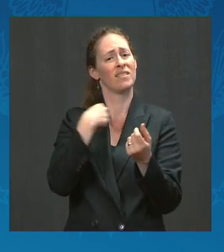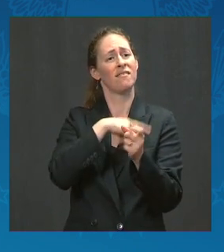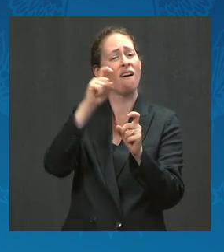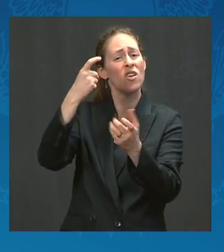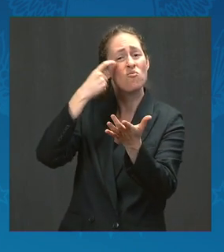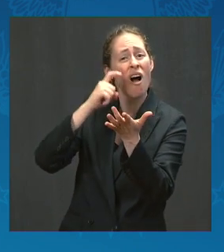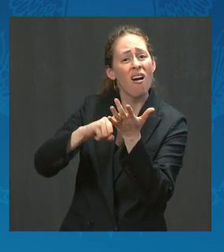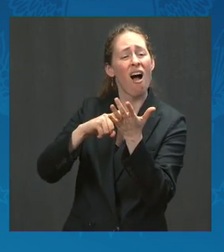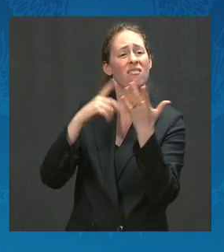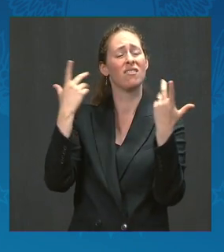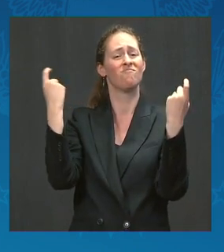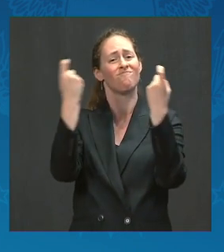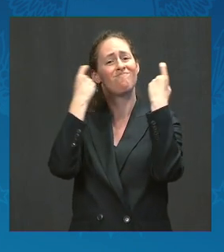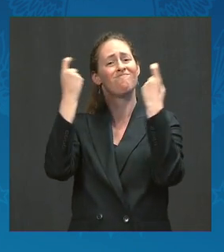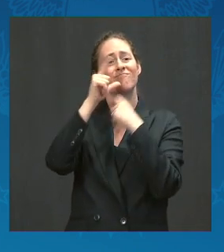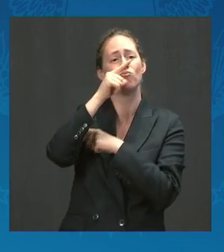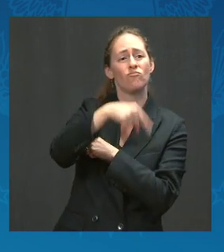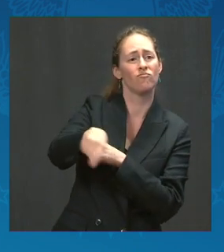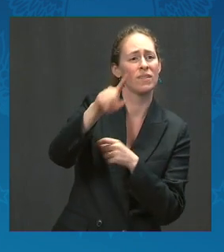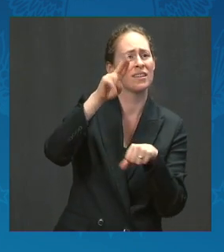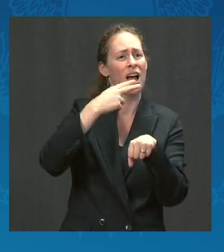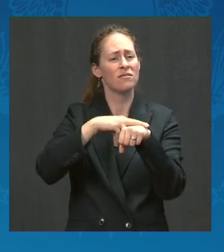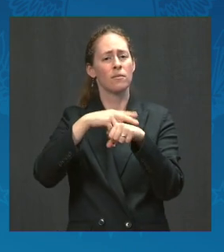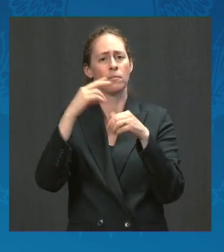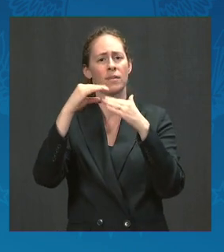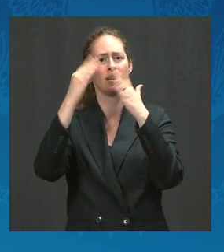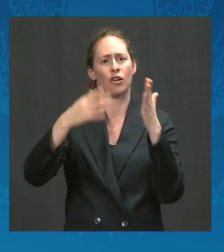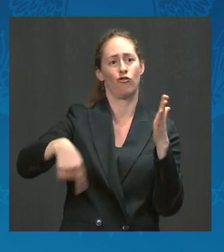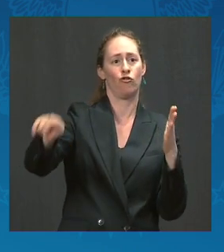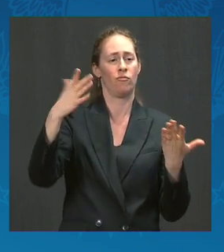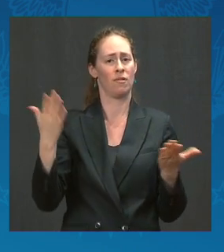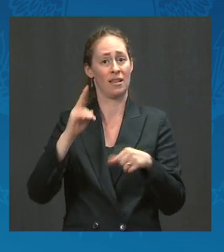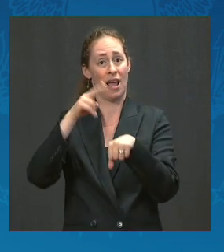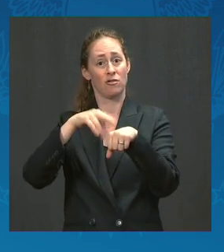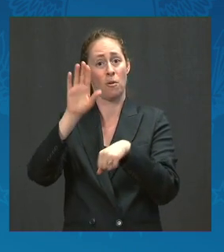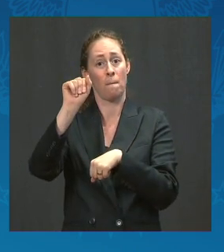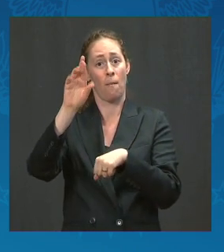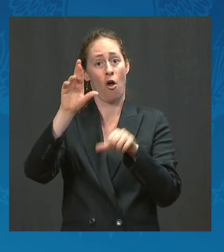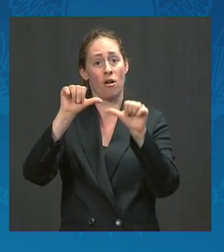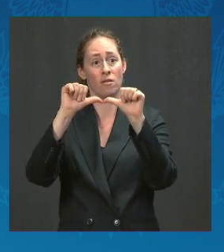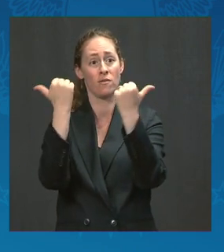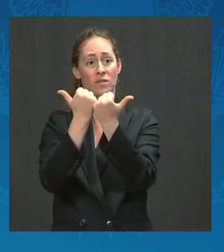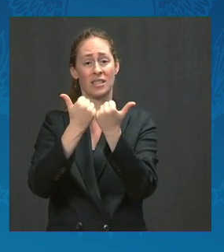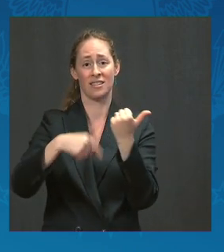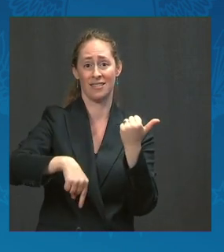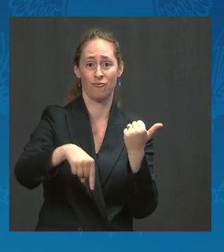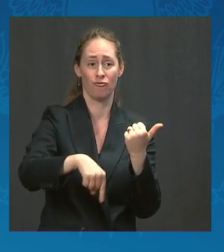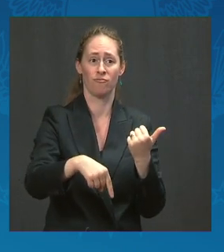of the National Bar Association always and most recently in 2020